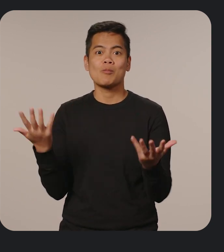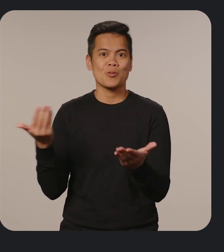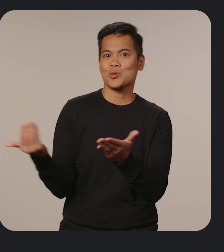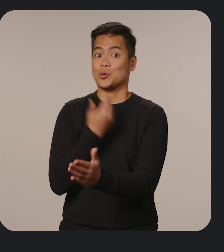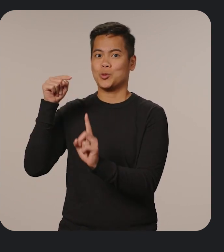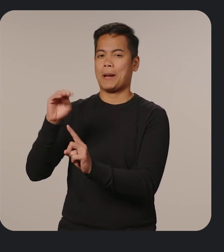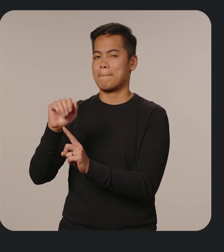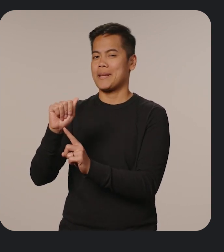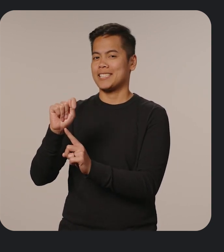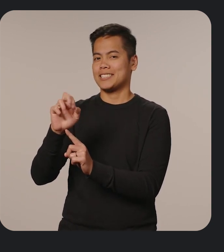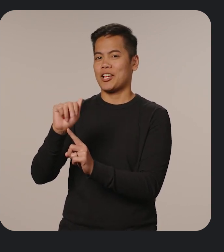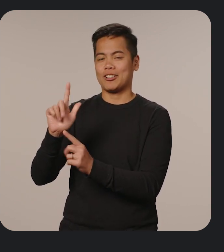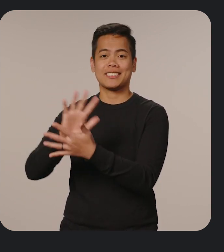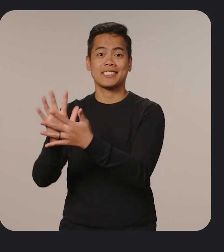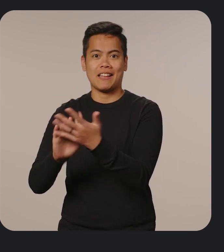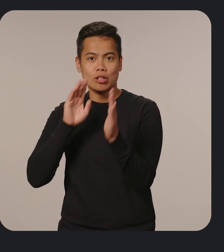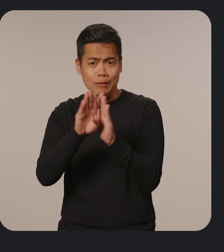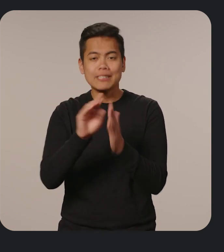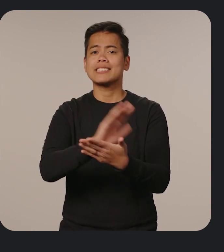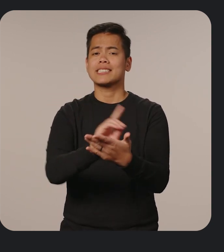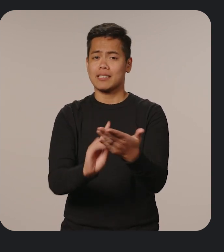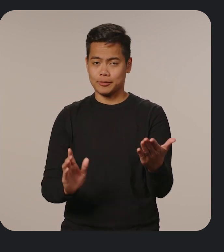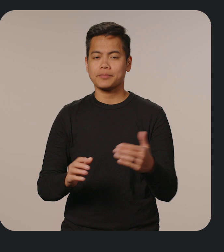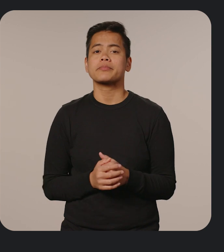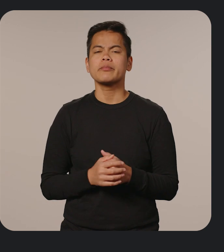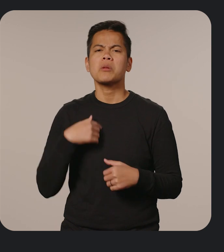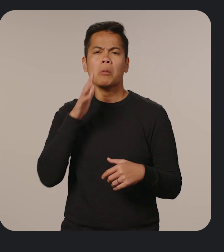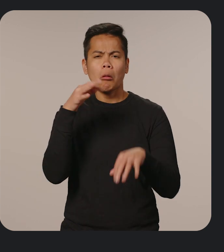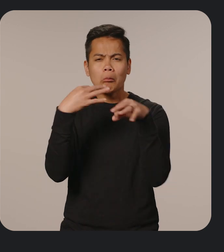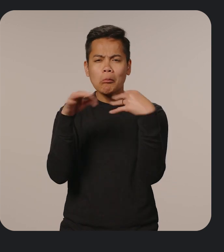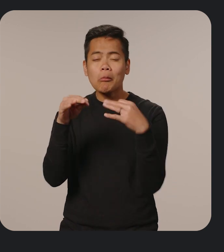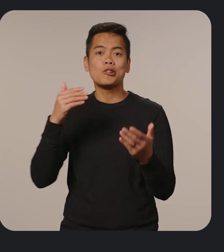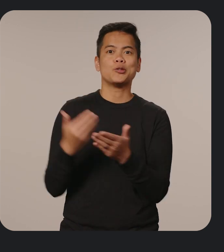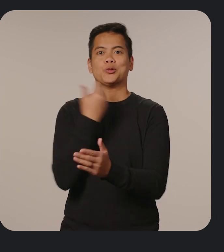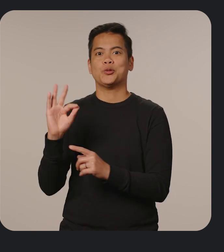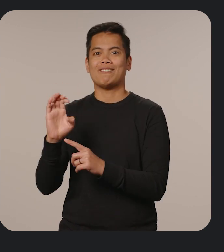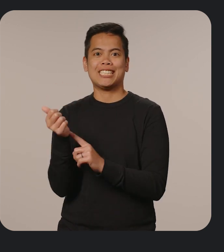What's New in Material Design for developers and designers. I'll walk through New features designed